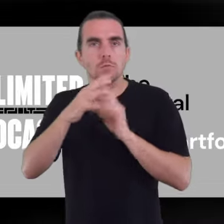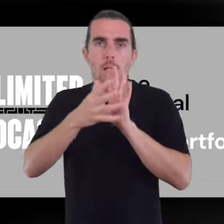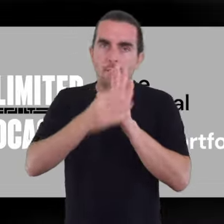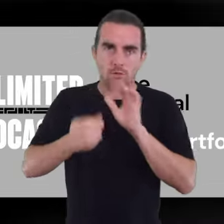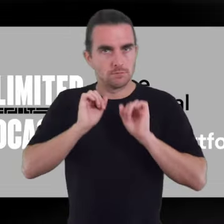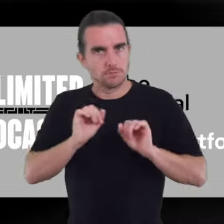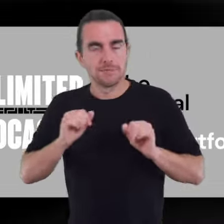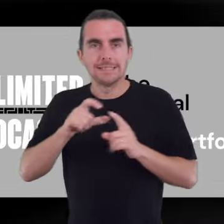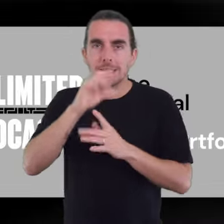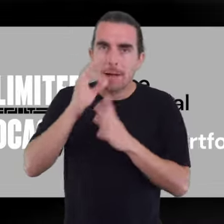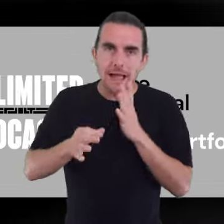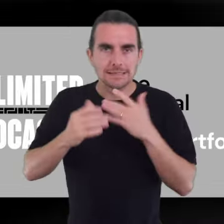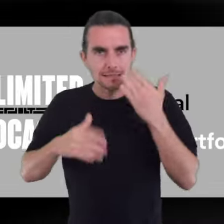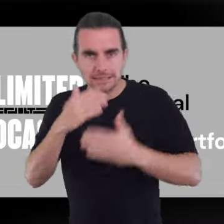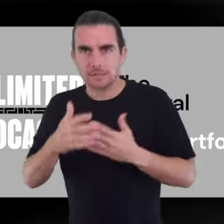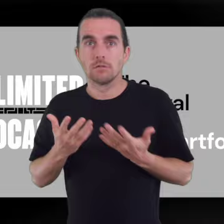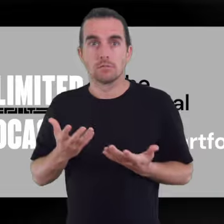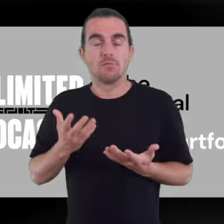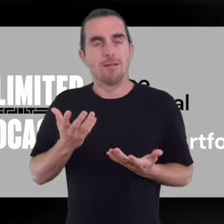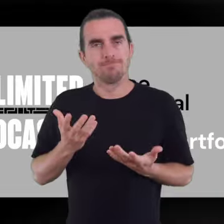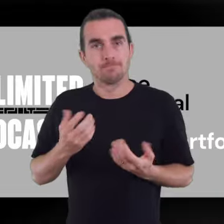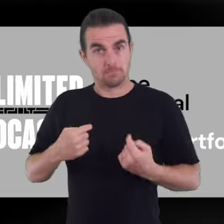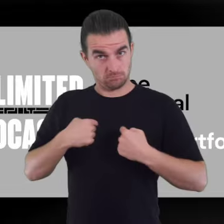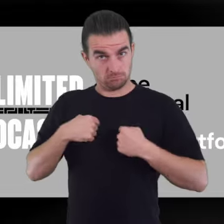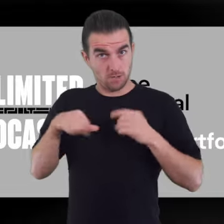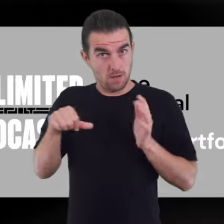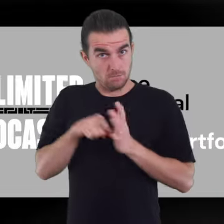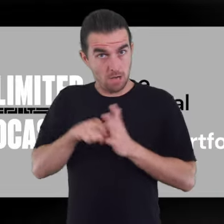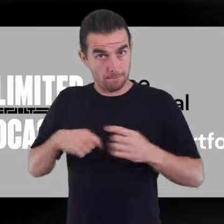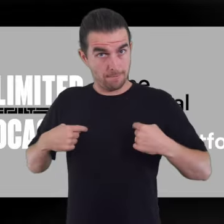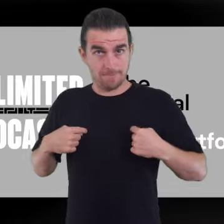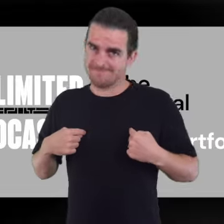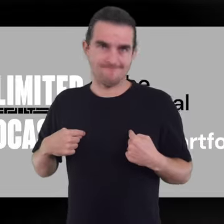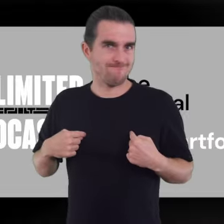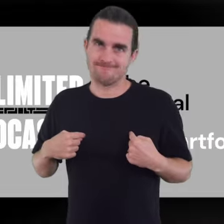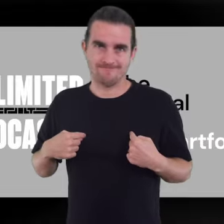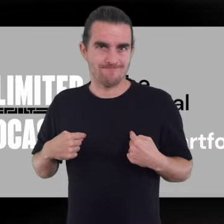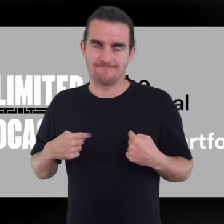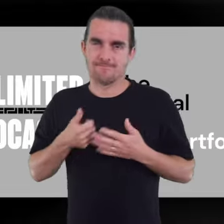of just better understanding the social model of disability, how I'm not the problem.